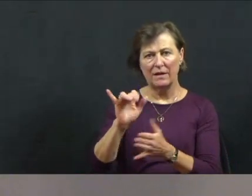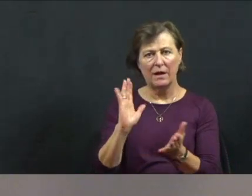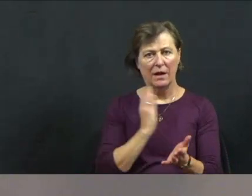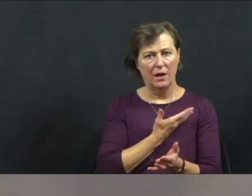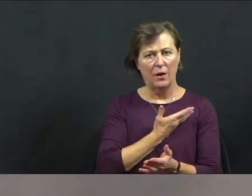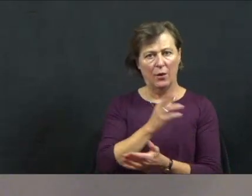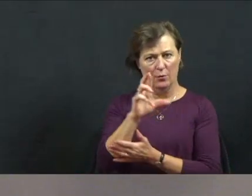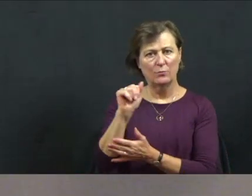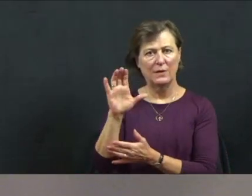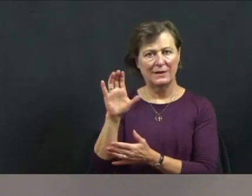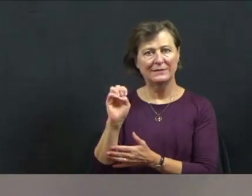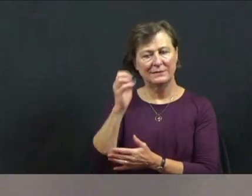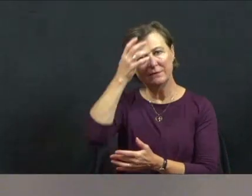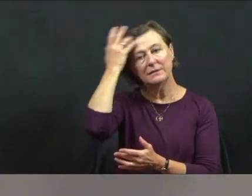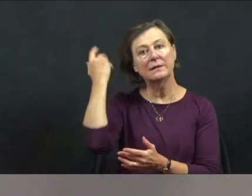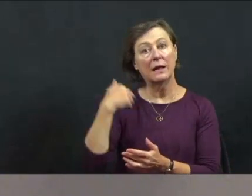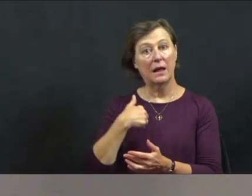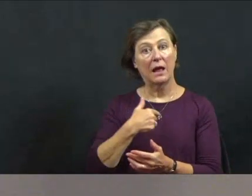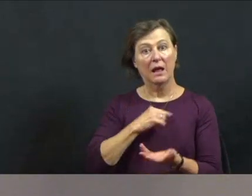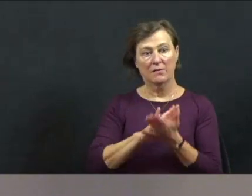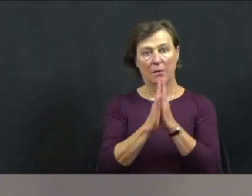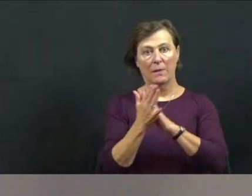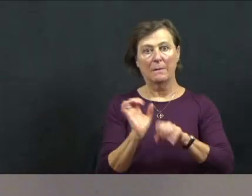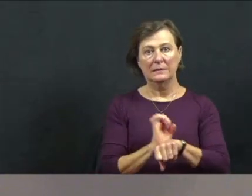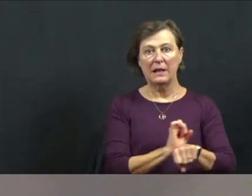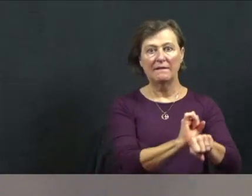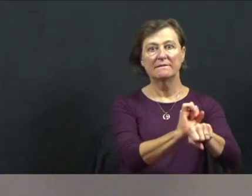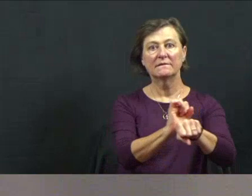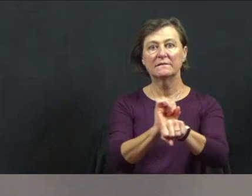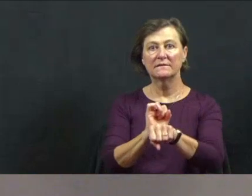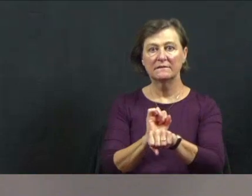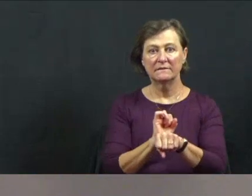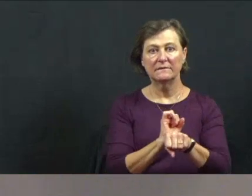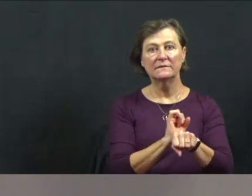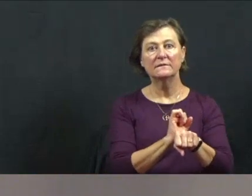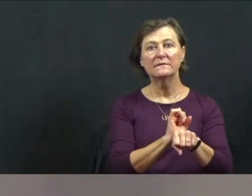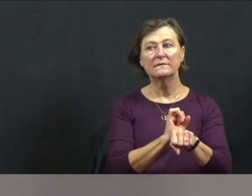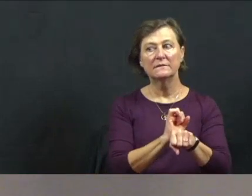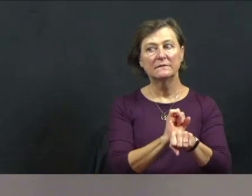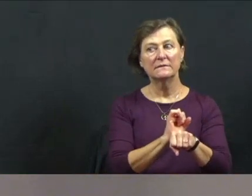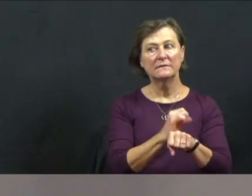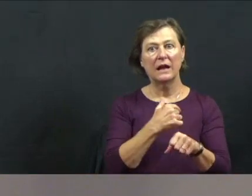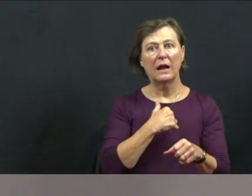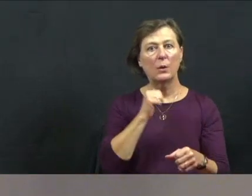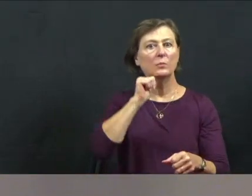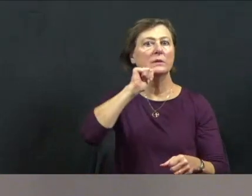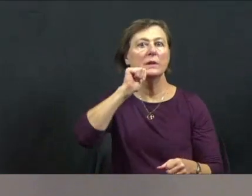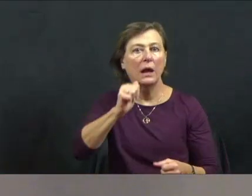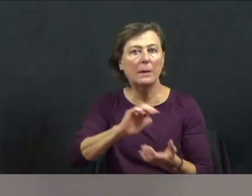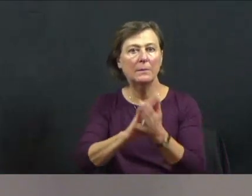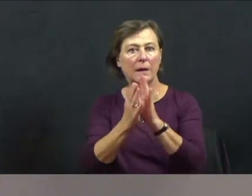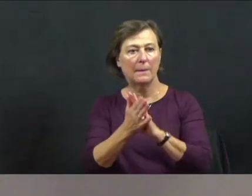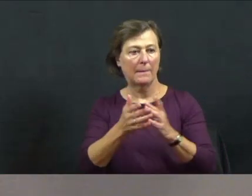As I would be a slave, so I would not be a master.